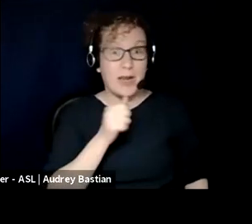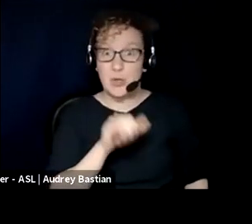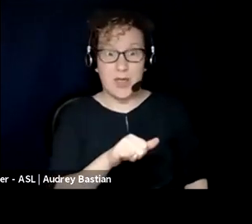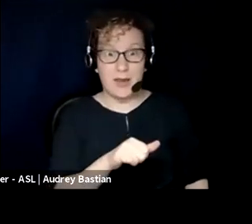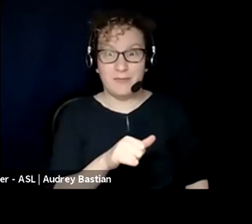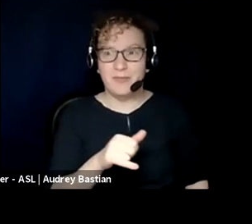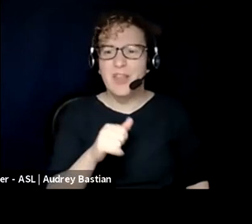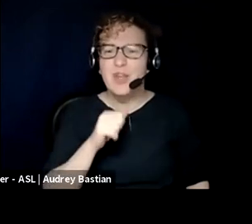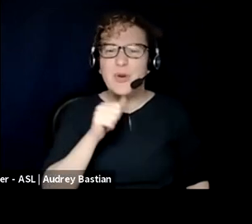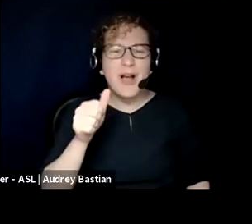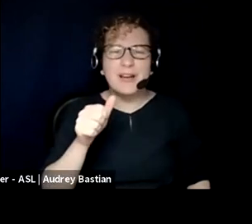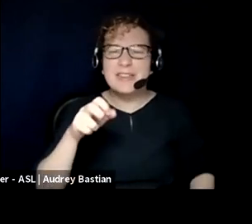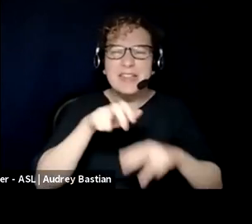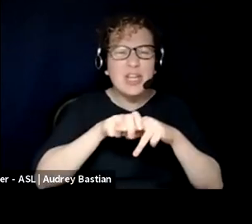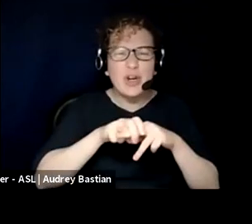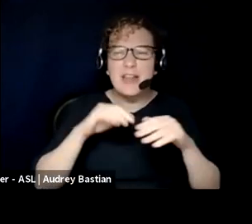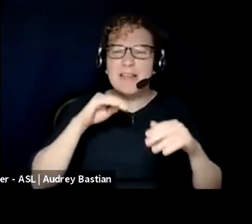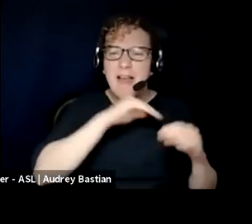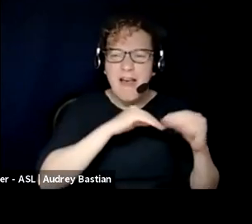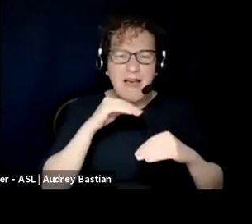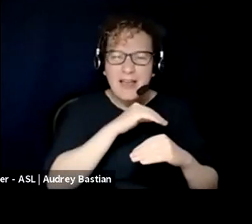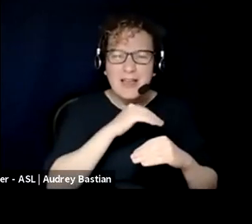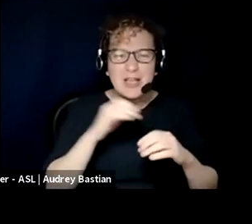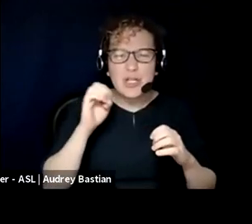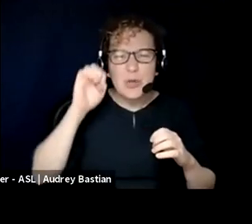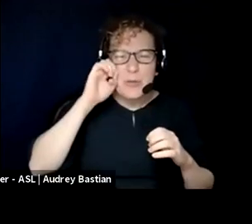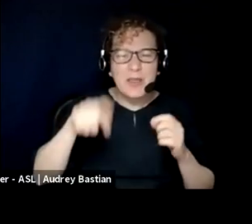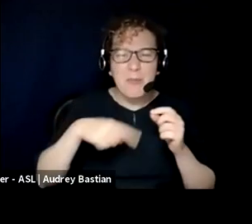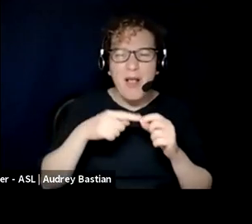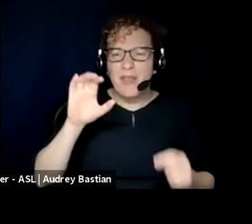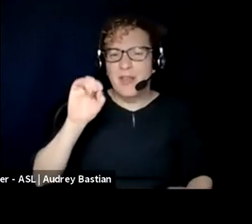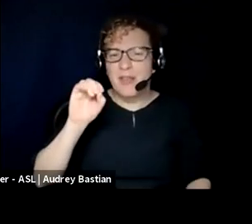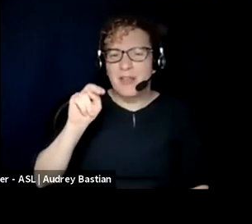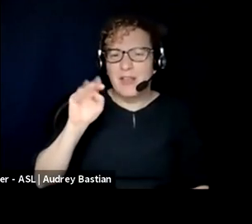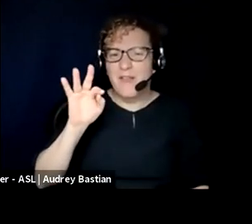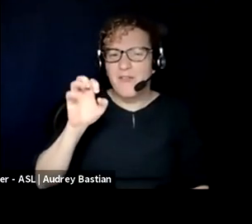to all of these Europeans about the confederacy because you all still lost it. If we are going